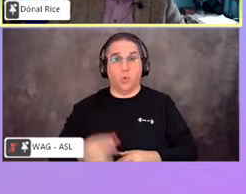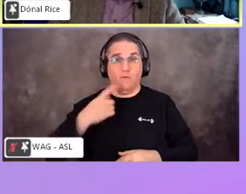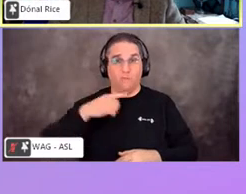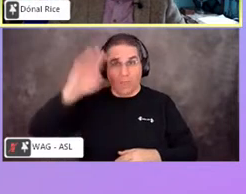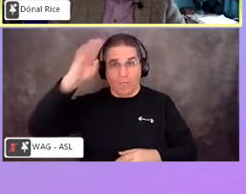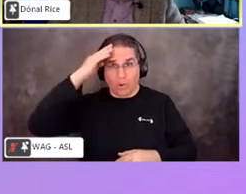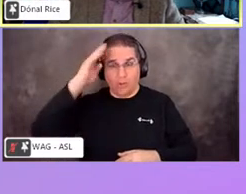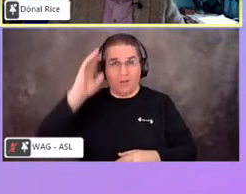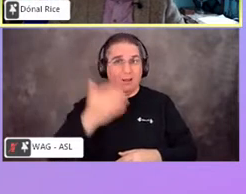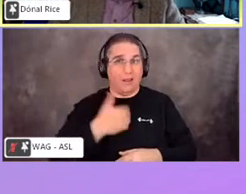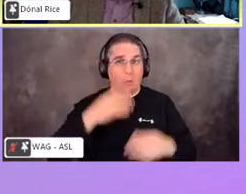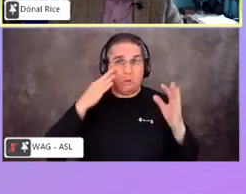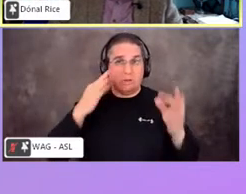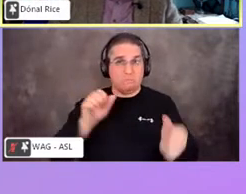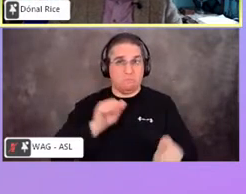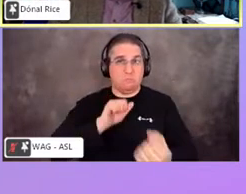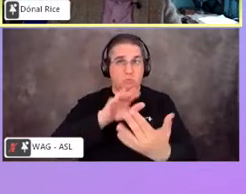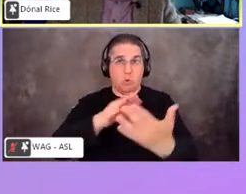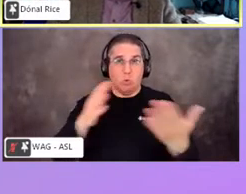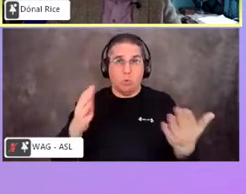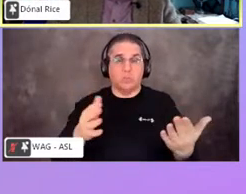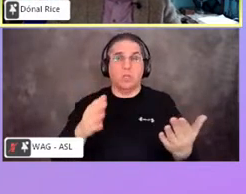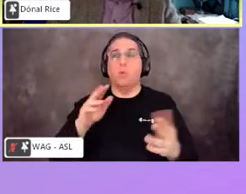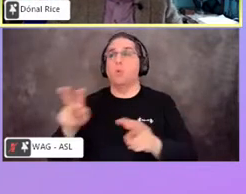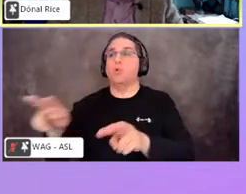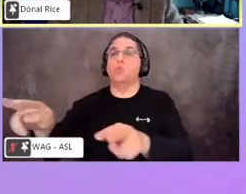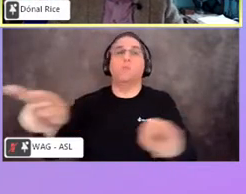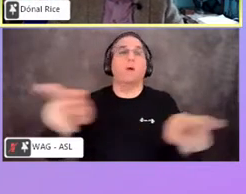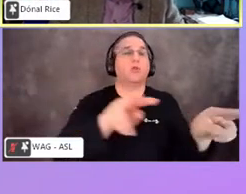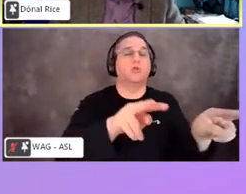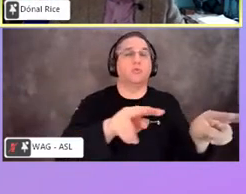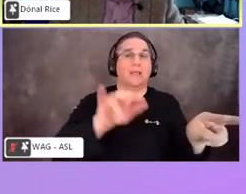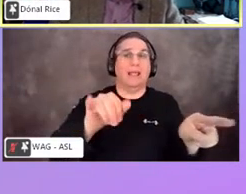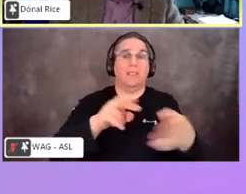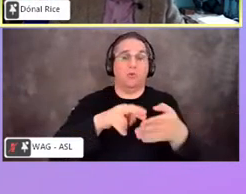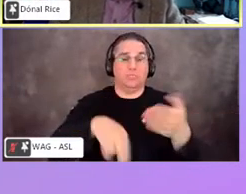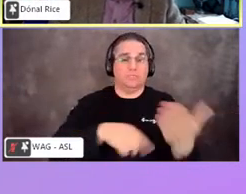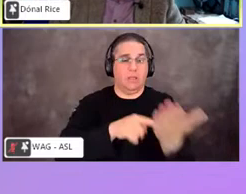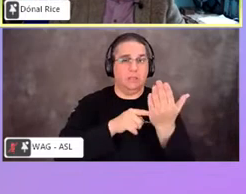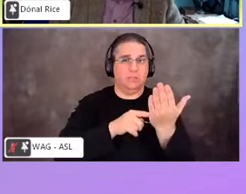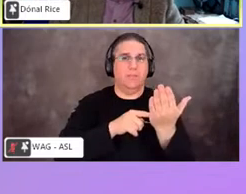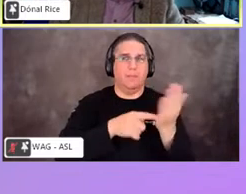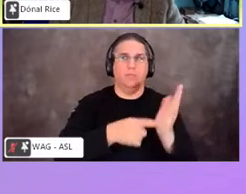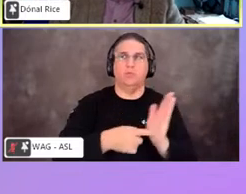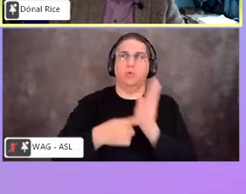It's mobile and in depth, 250 simplified. The approach we